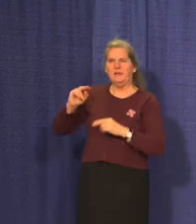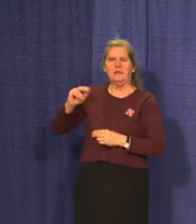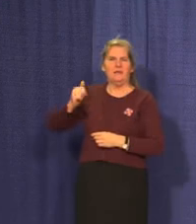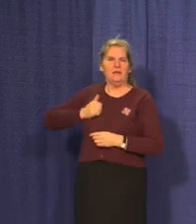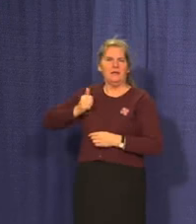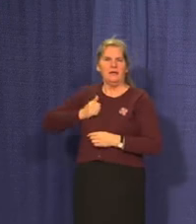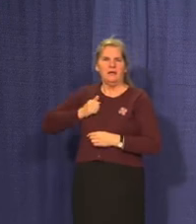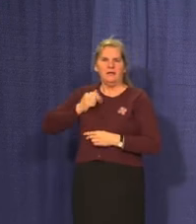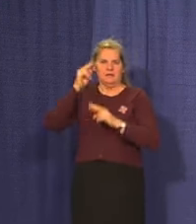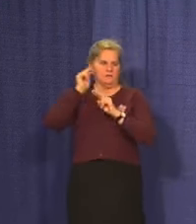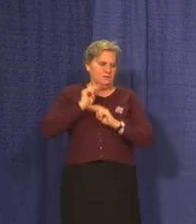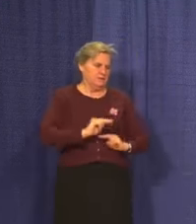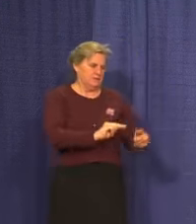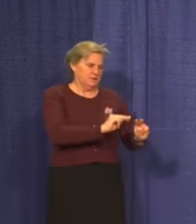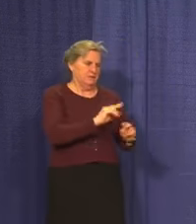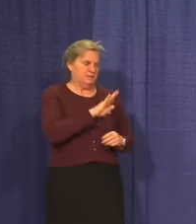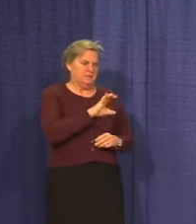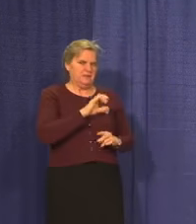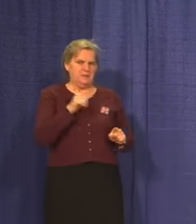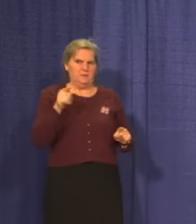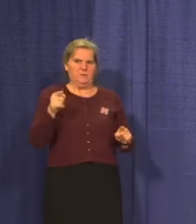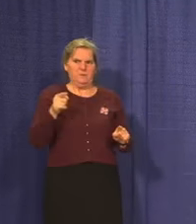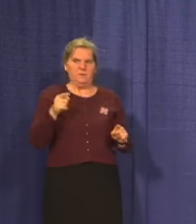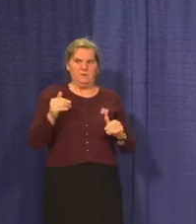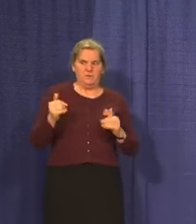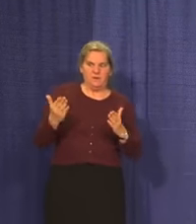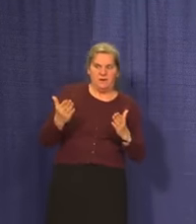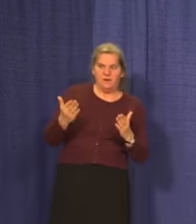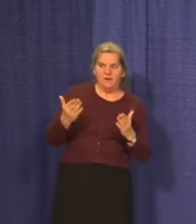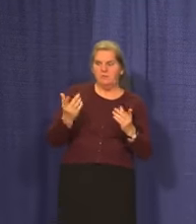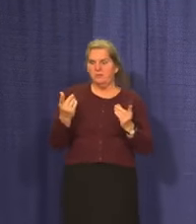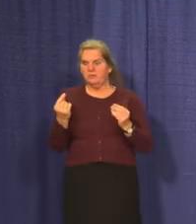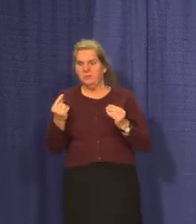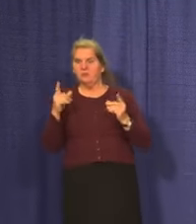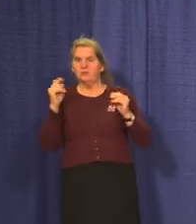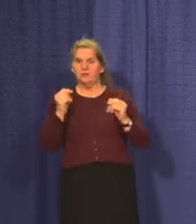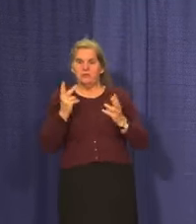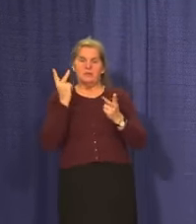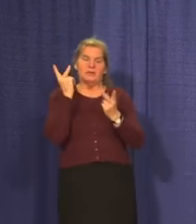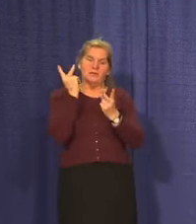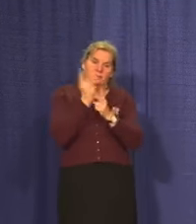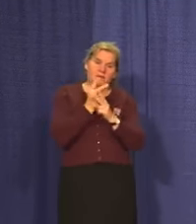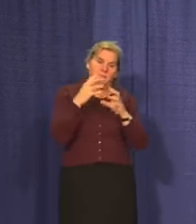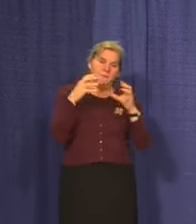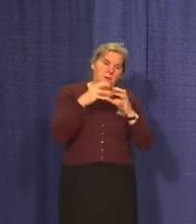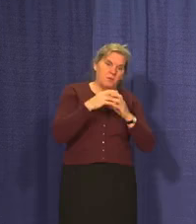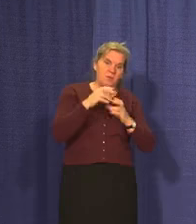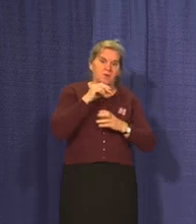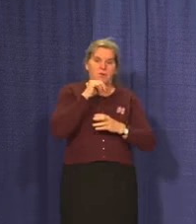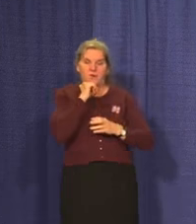OFFERING OPINIONS AND ADVICE ON WHETHER TO PRESERVE THE BUBBLE OR TO LET IT GO.